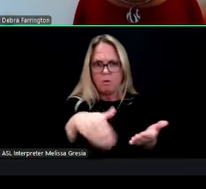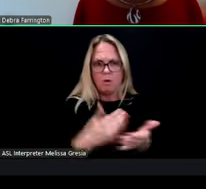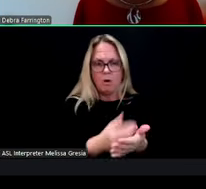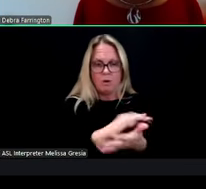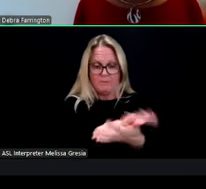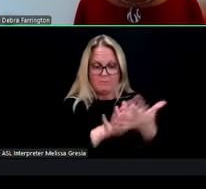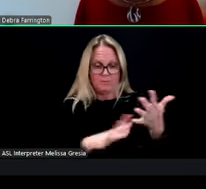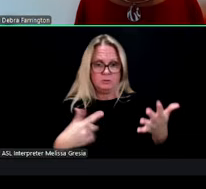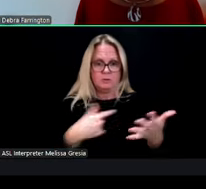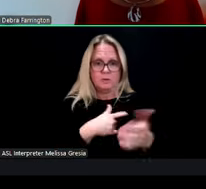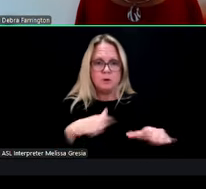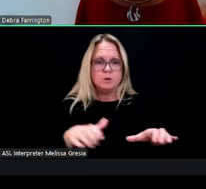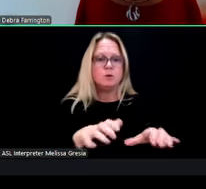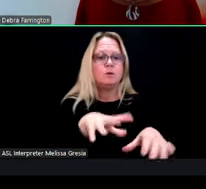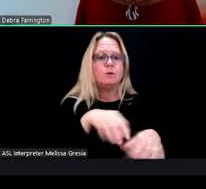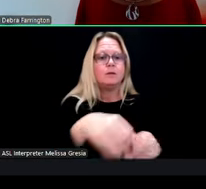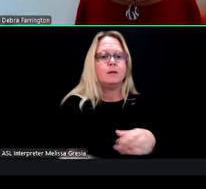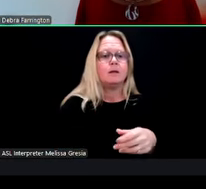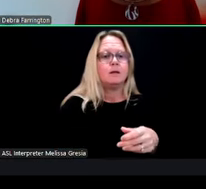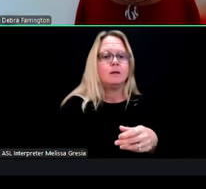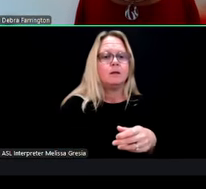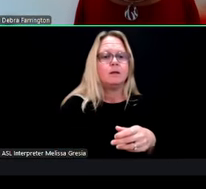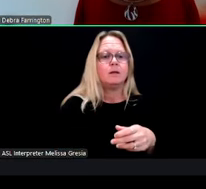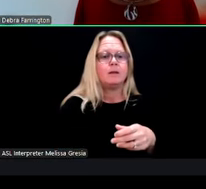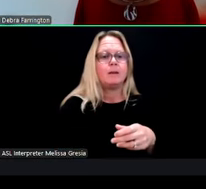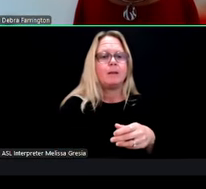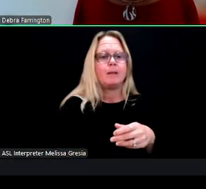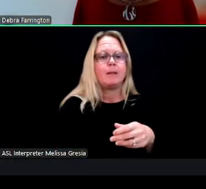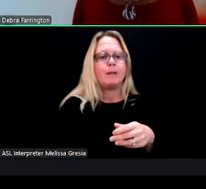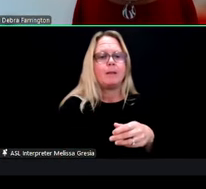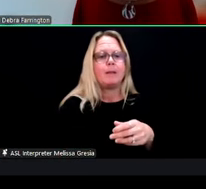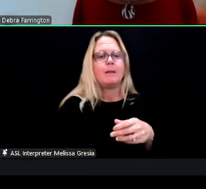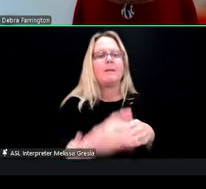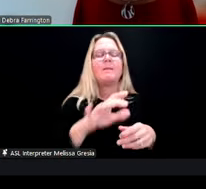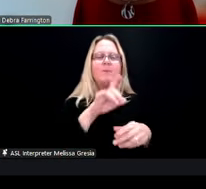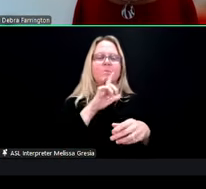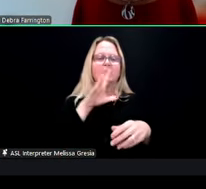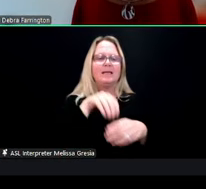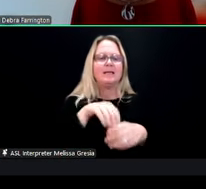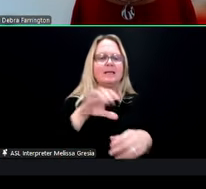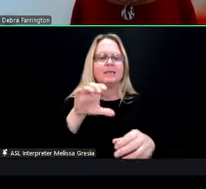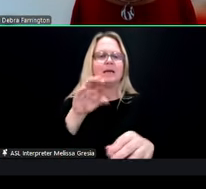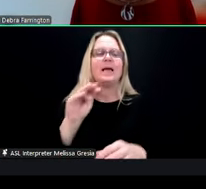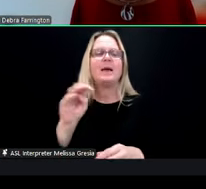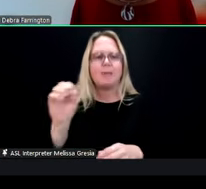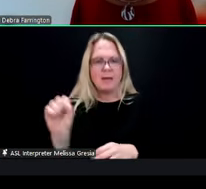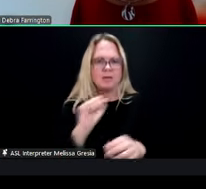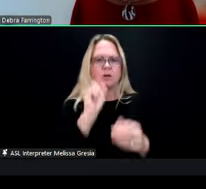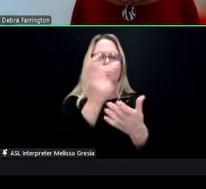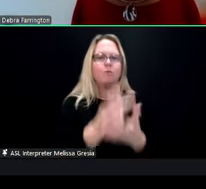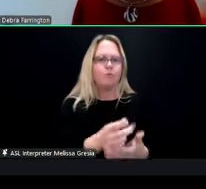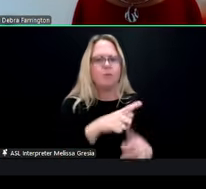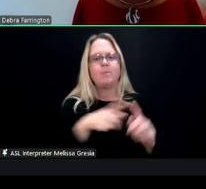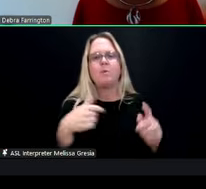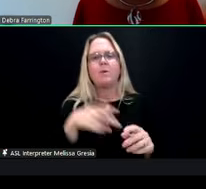do in RHTP is contingent upon CMS approval but we will anticipate the amount that each region